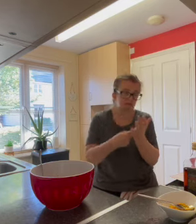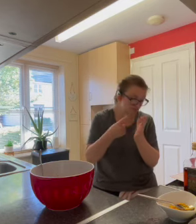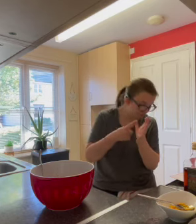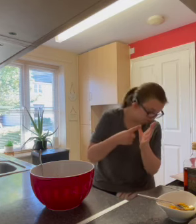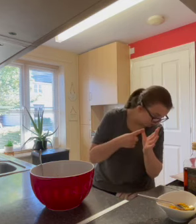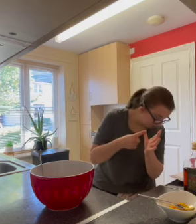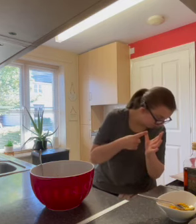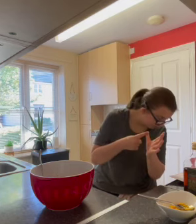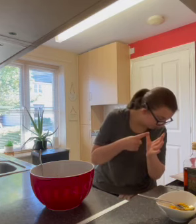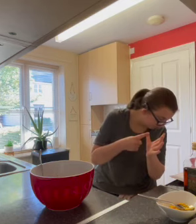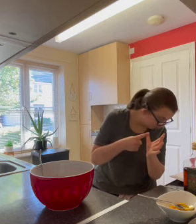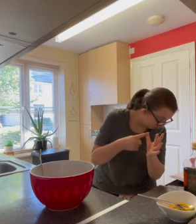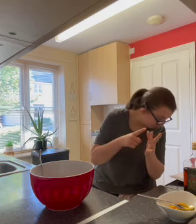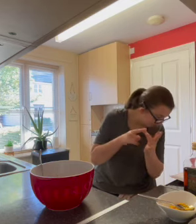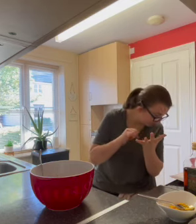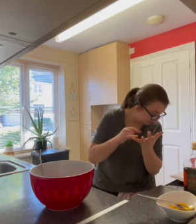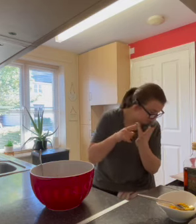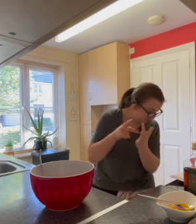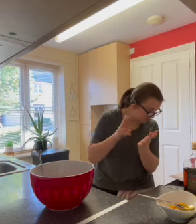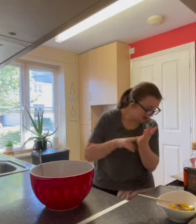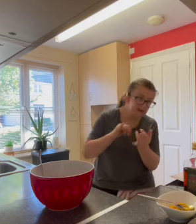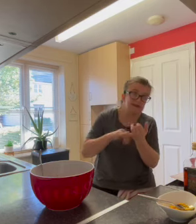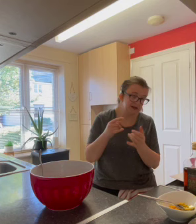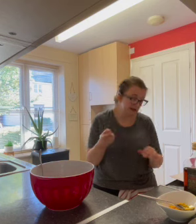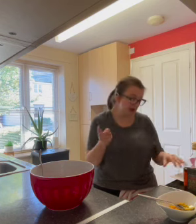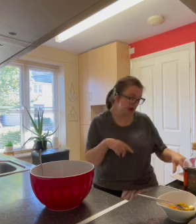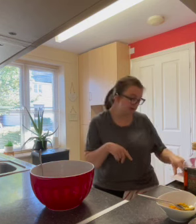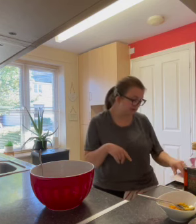Raisins and